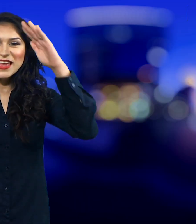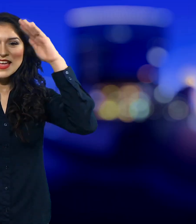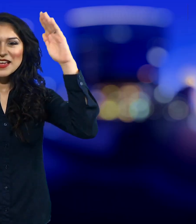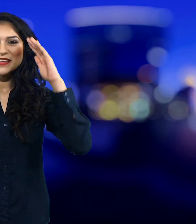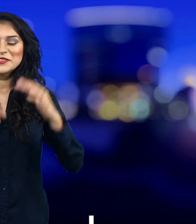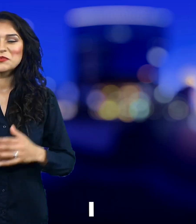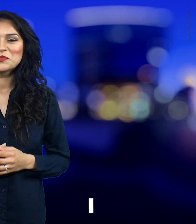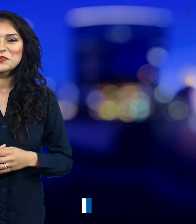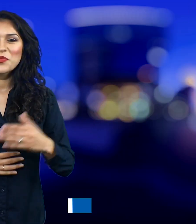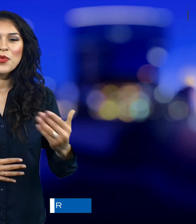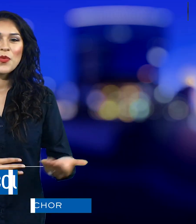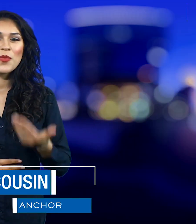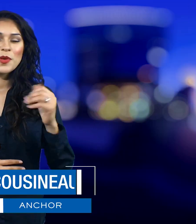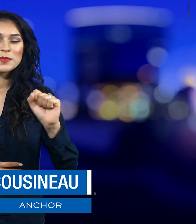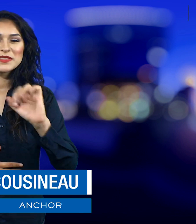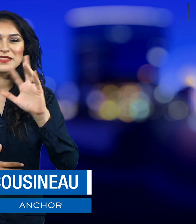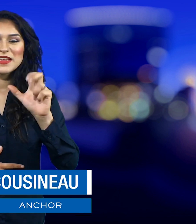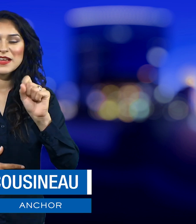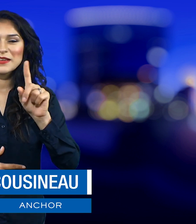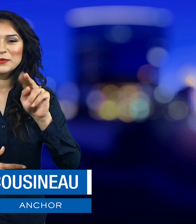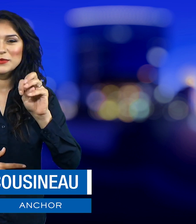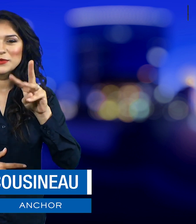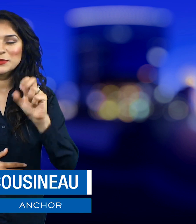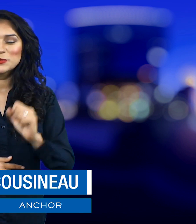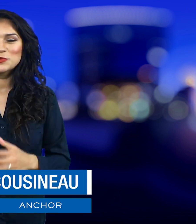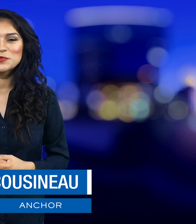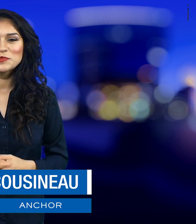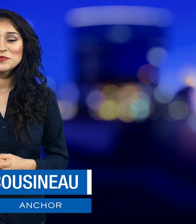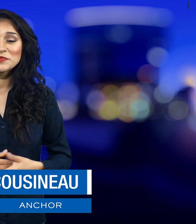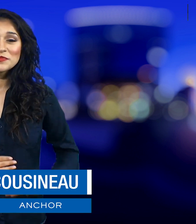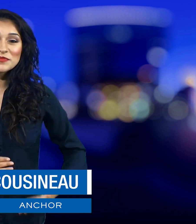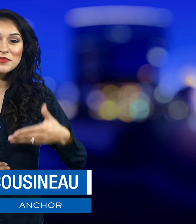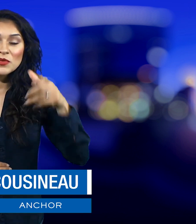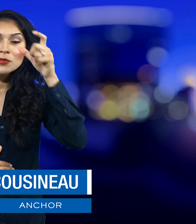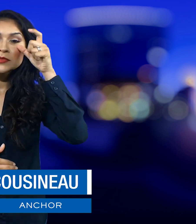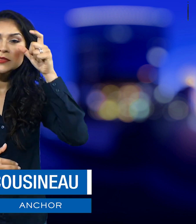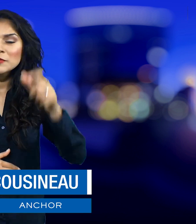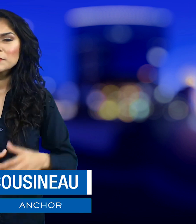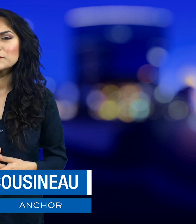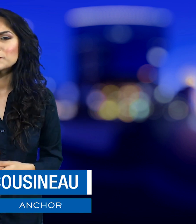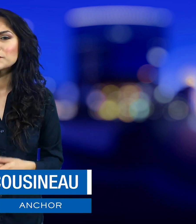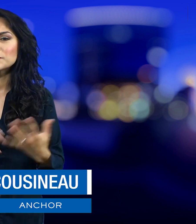Hello everyone. Welcome to Sign1News. I'm Crystal Cousineau.